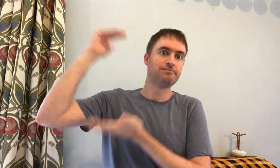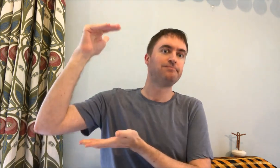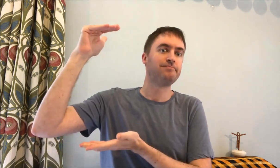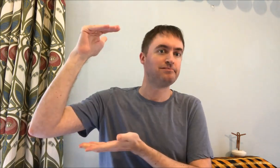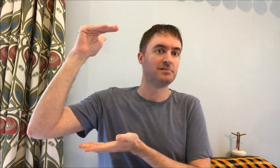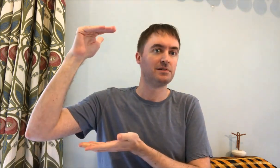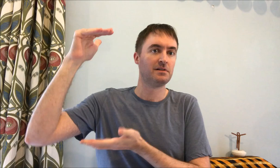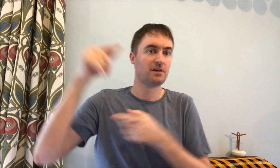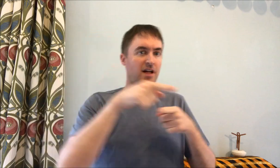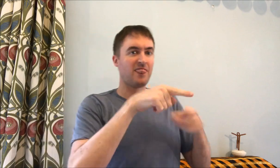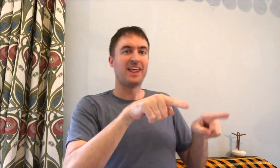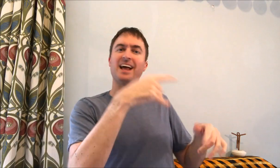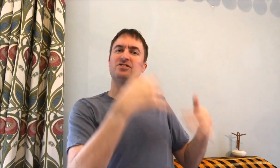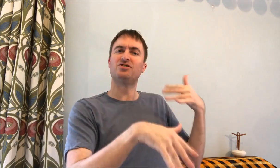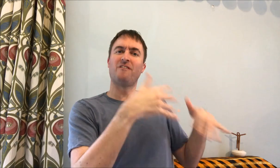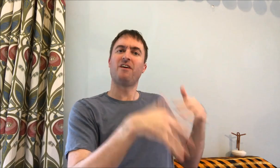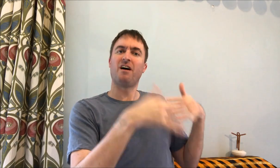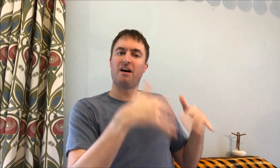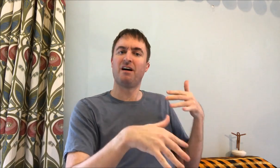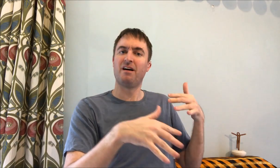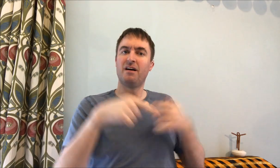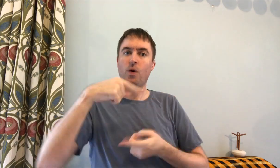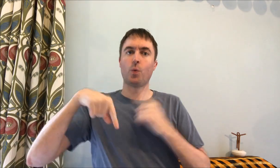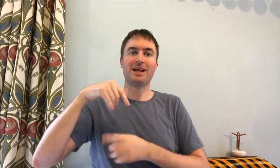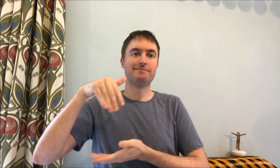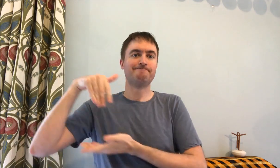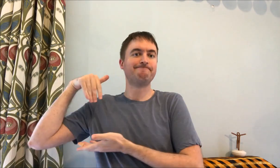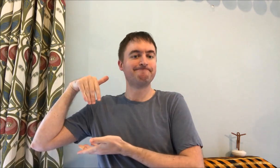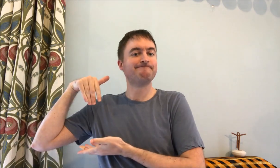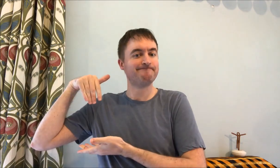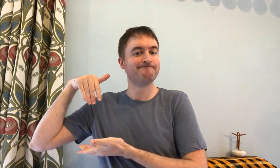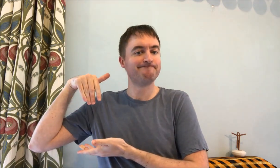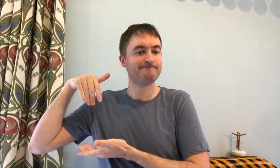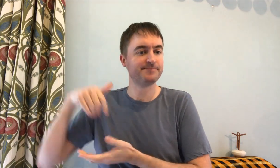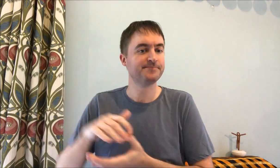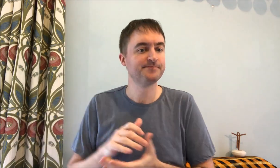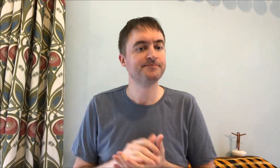And while others are suffering, we continue to hold on to those things.